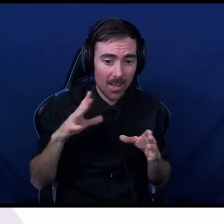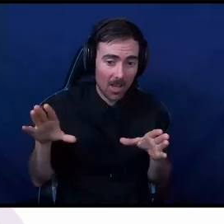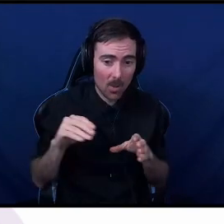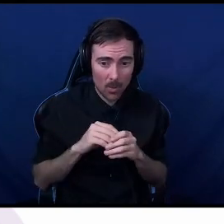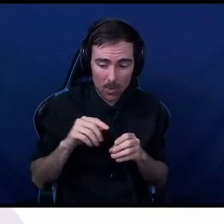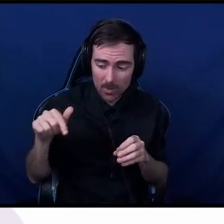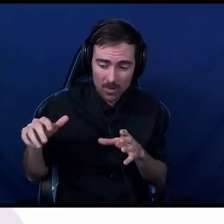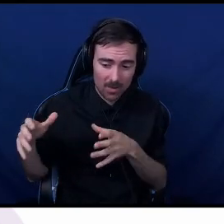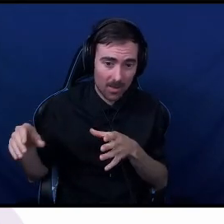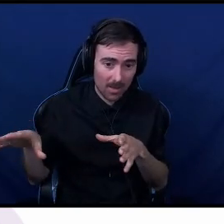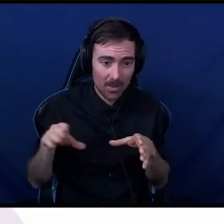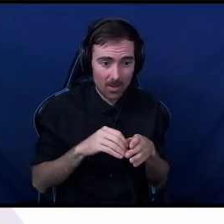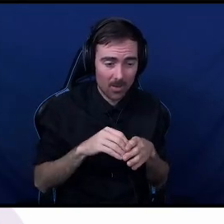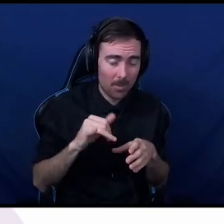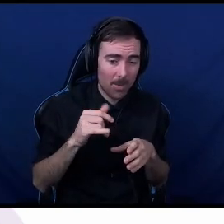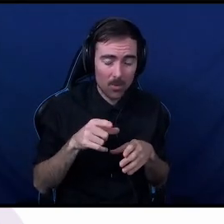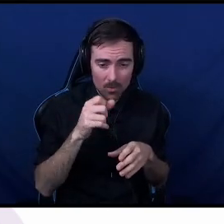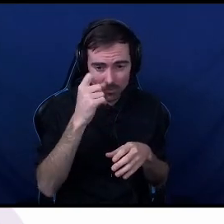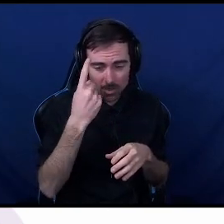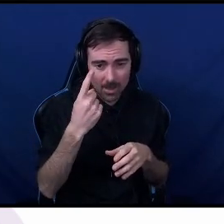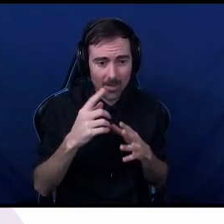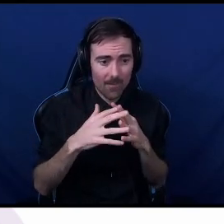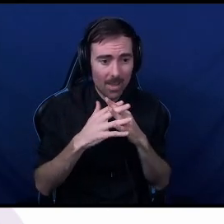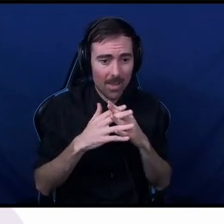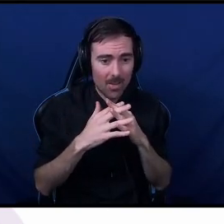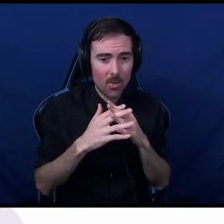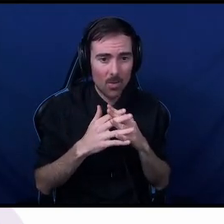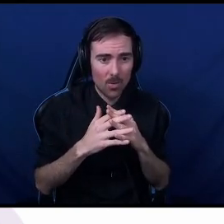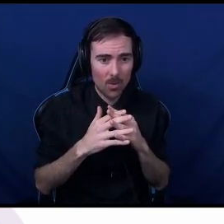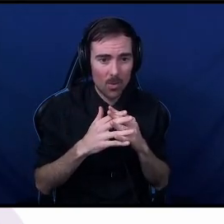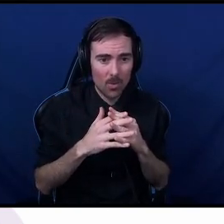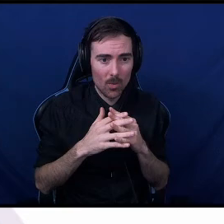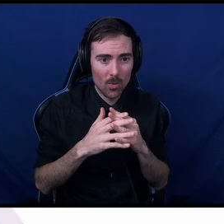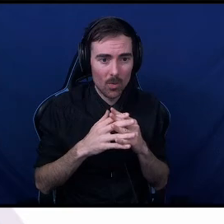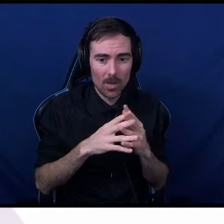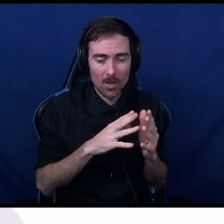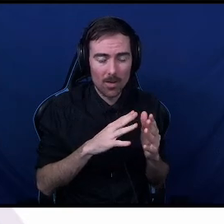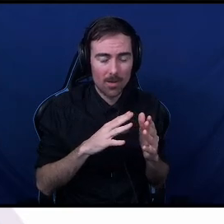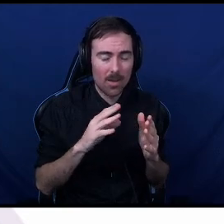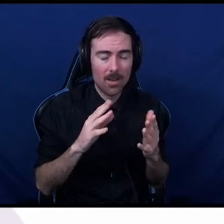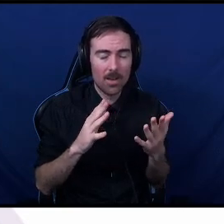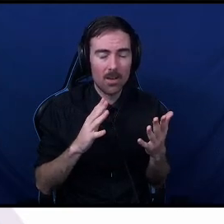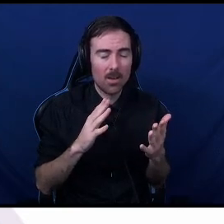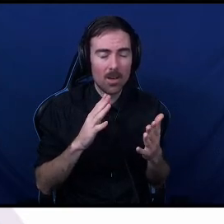maybe you're going to realise value that, you know, was far and away beyond what what you taught? Like. I mean, if we look